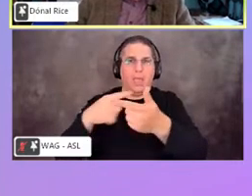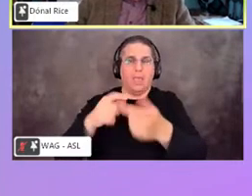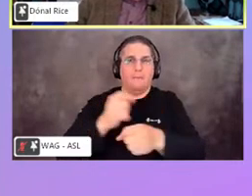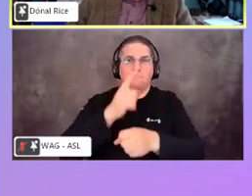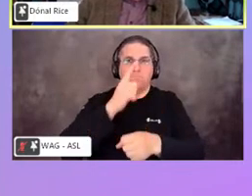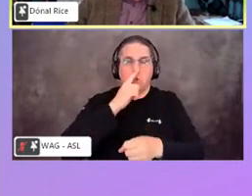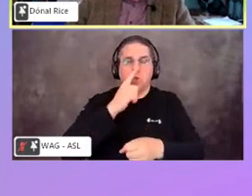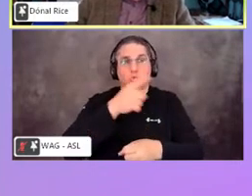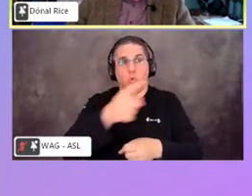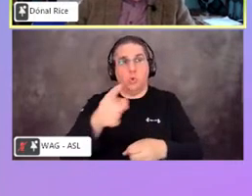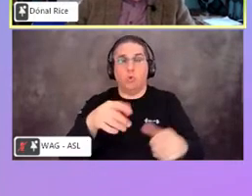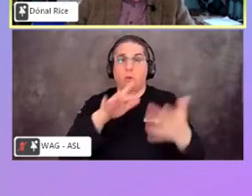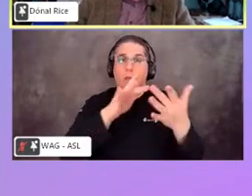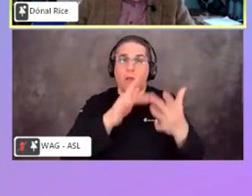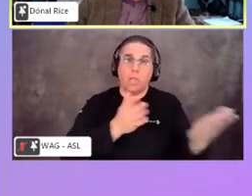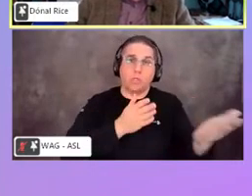is a minimum standard. We need